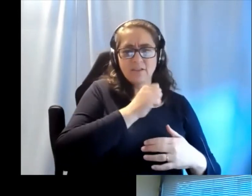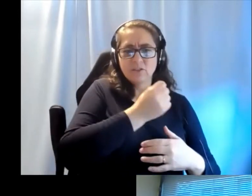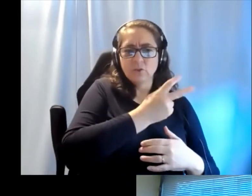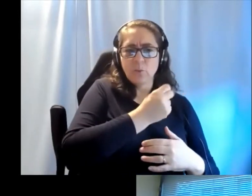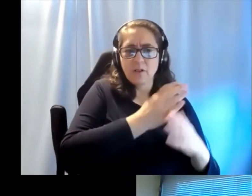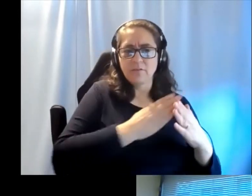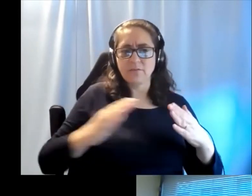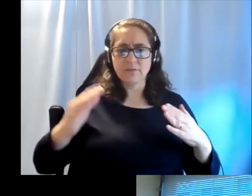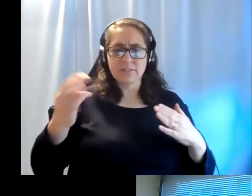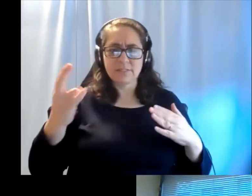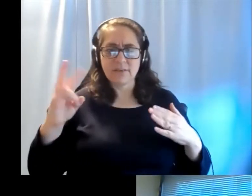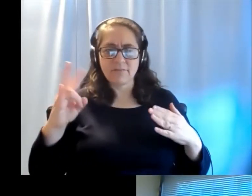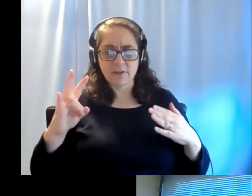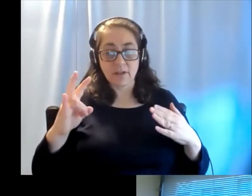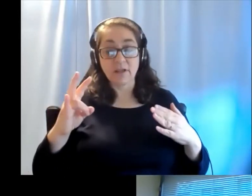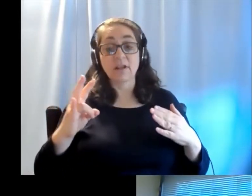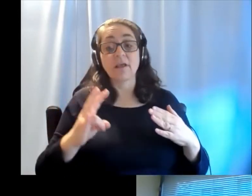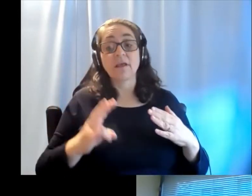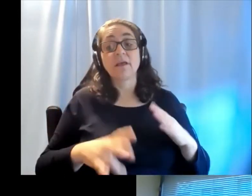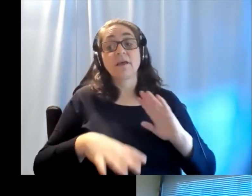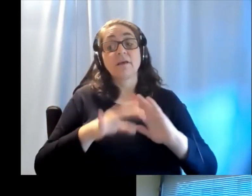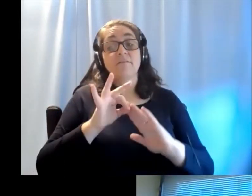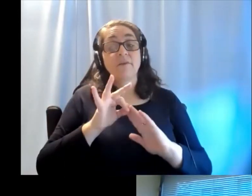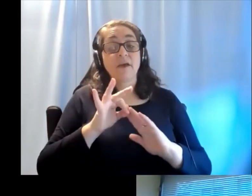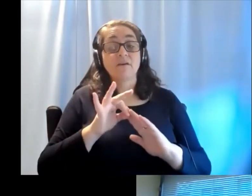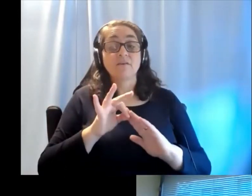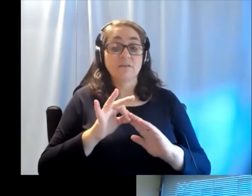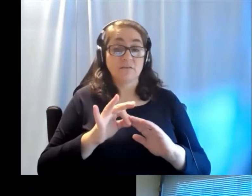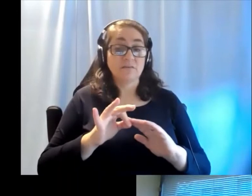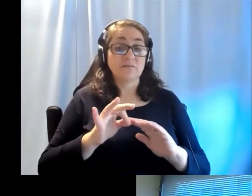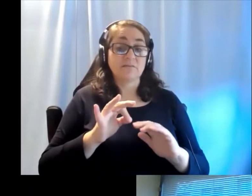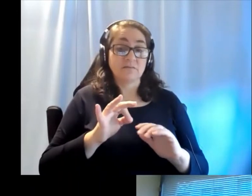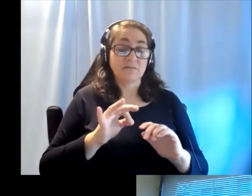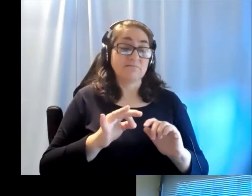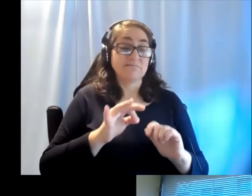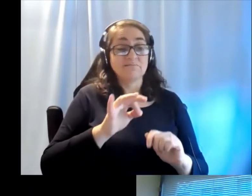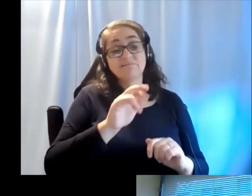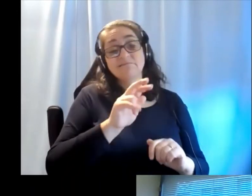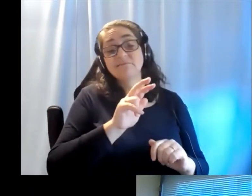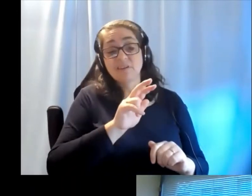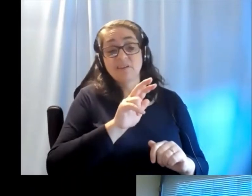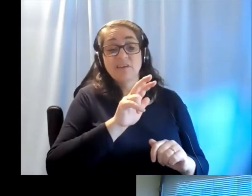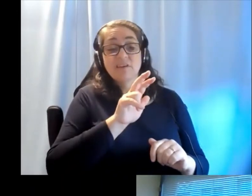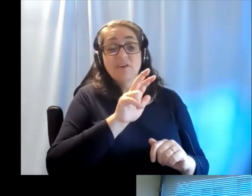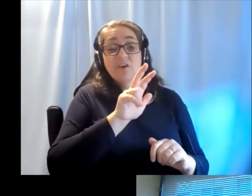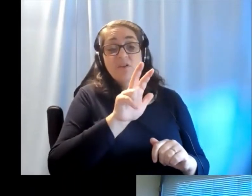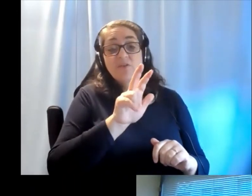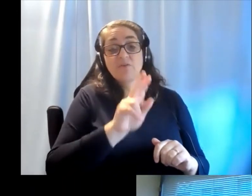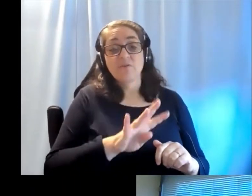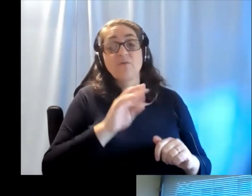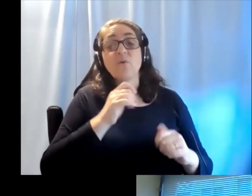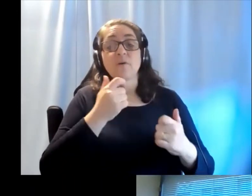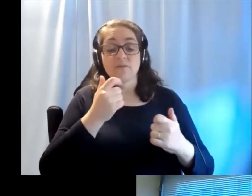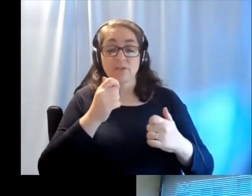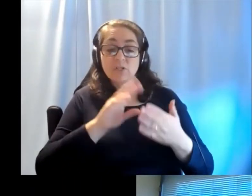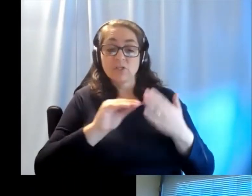We found that 3 or 4 students reported that they were exposed to sounds on a regular basis,